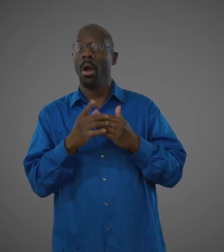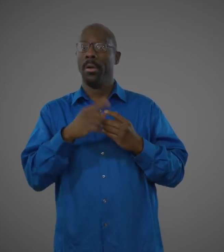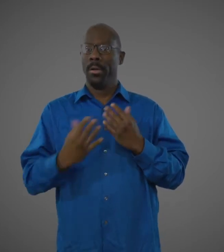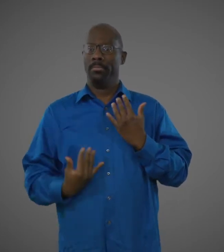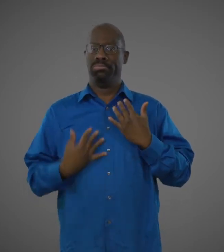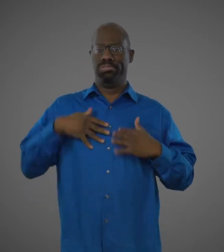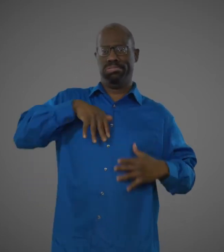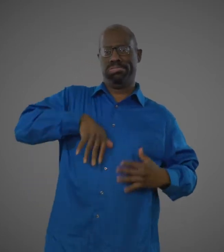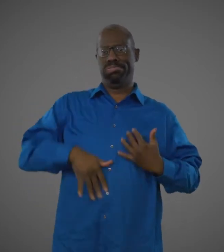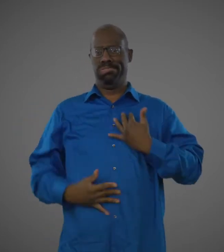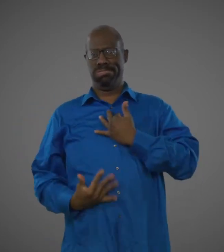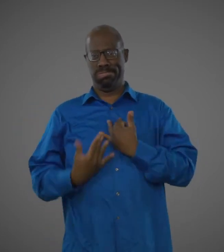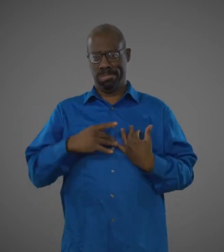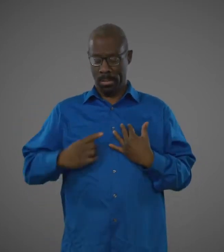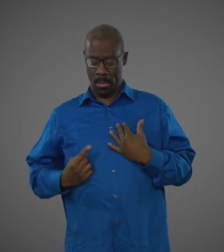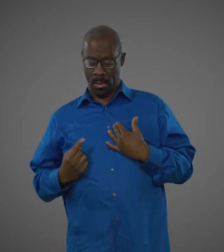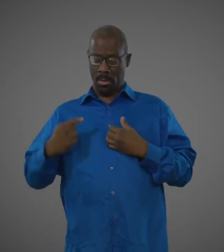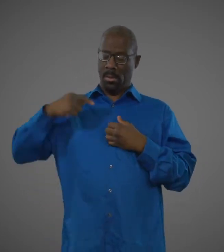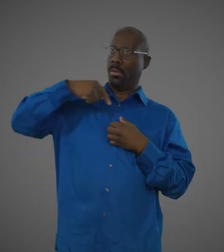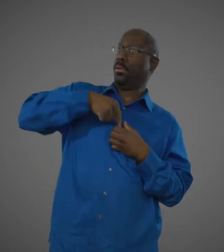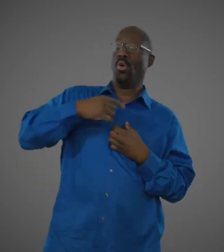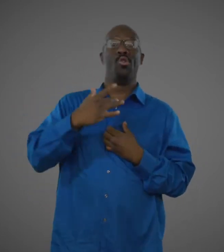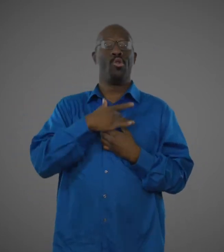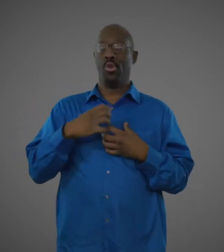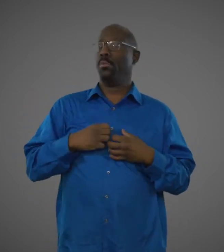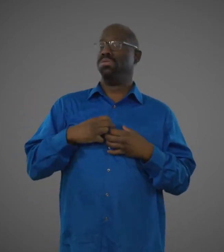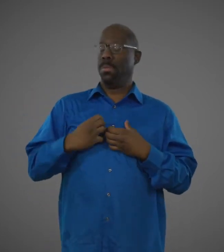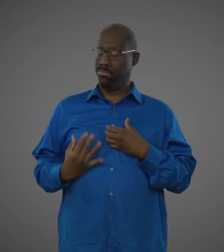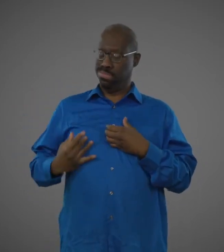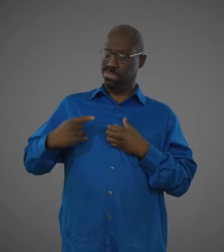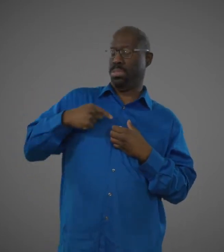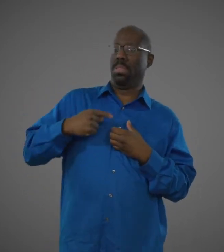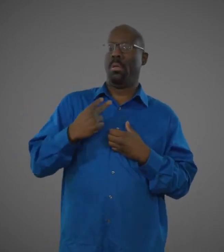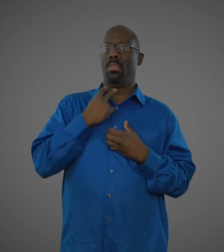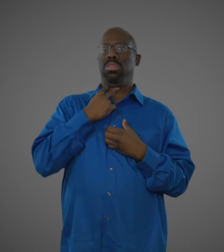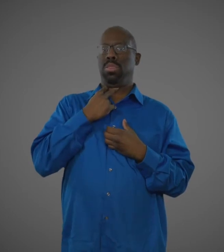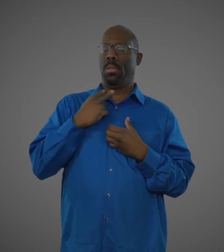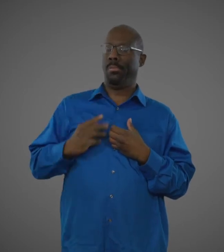Blood circulating in your body can't enter the heart